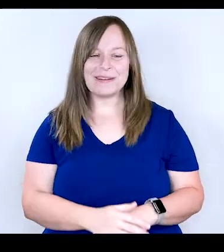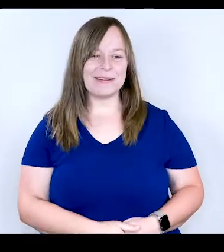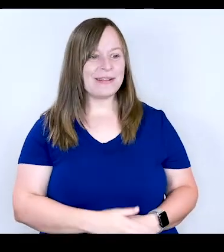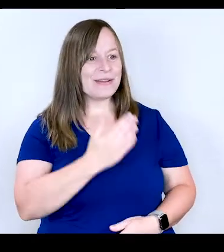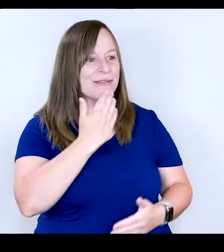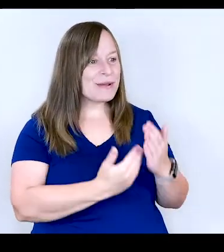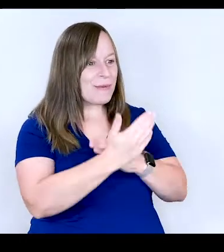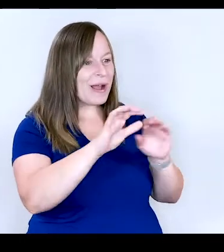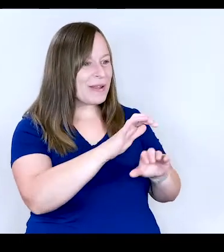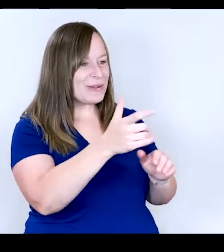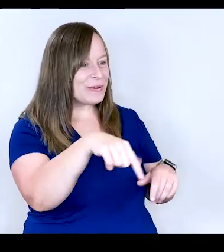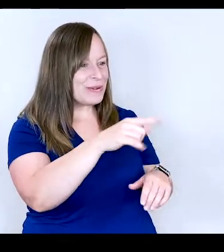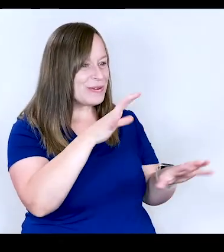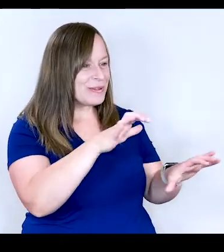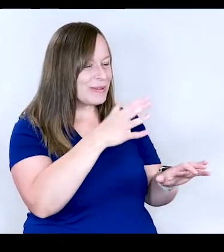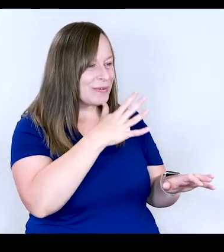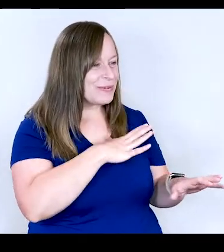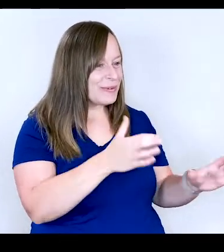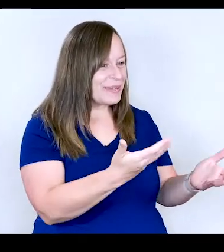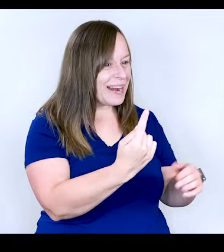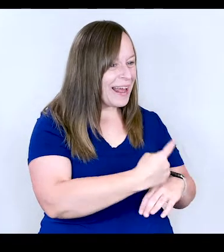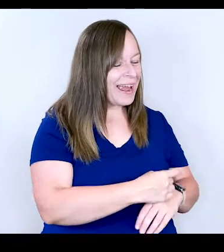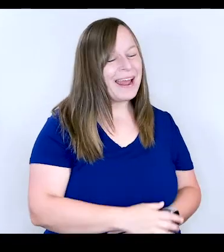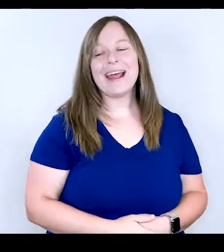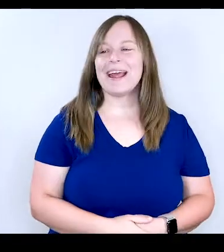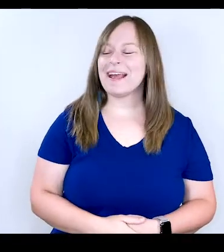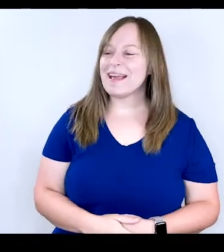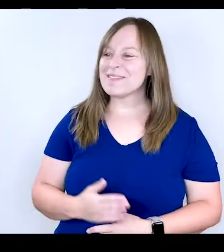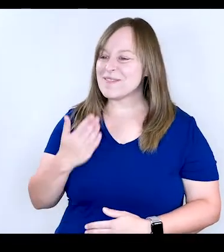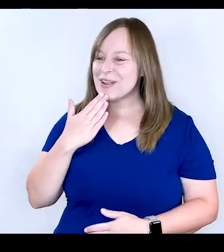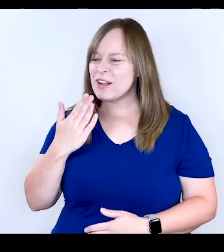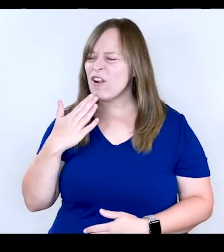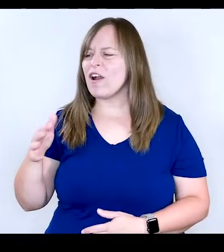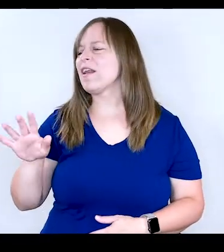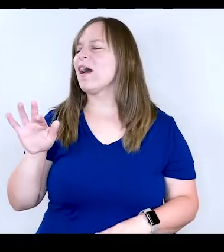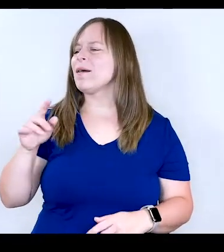M: Morning. How are you ladies? K: Very good, thank you. Marc, can you share a little bit about